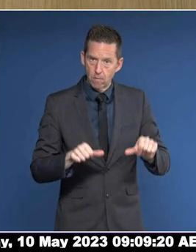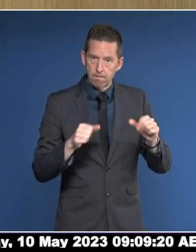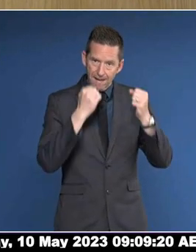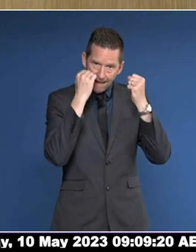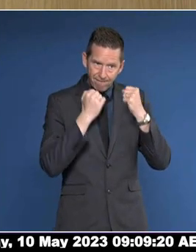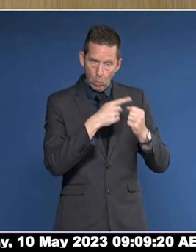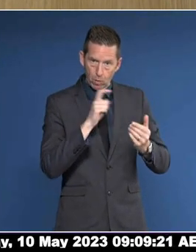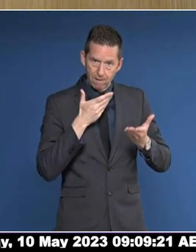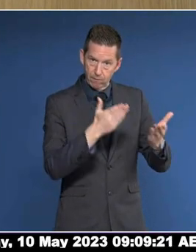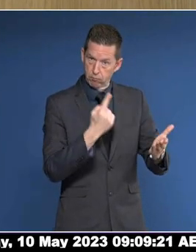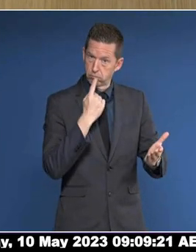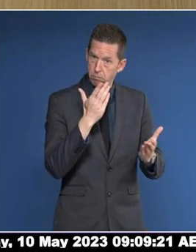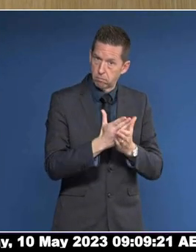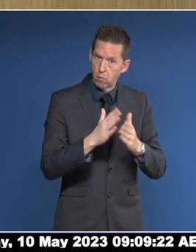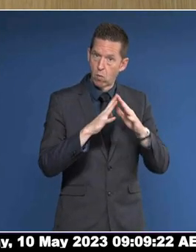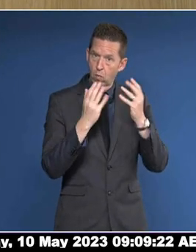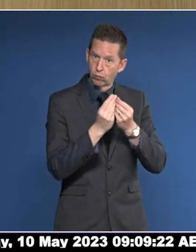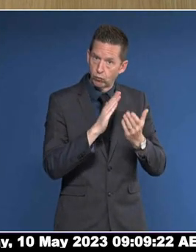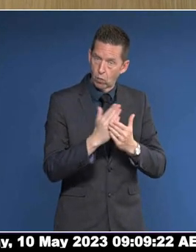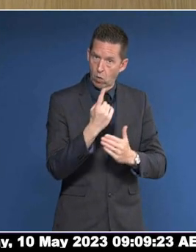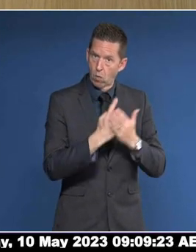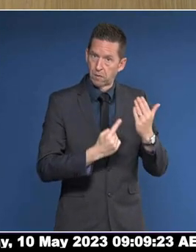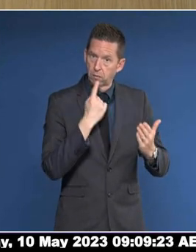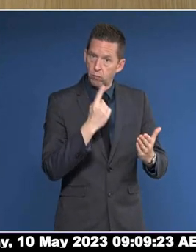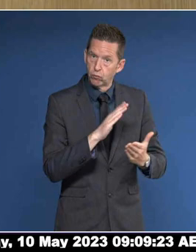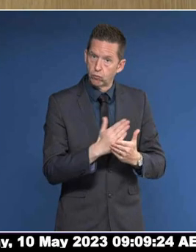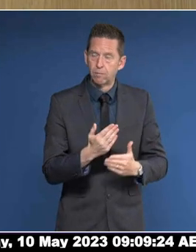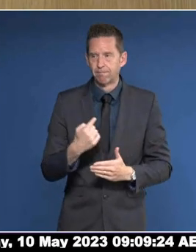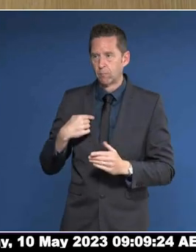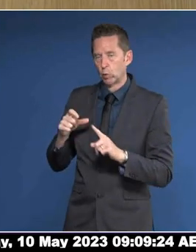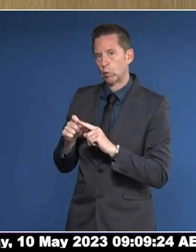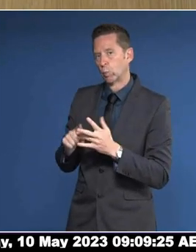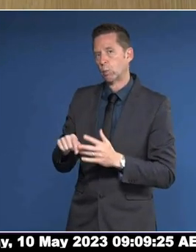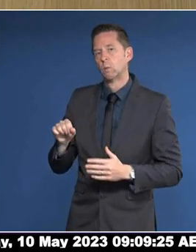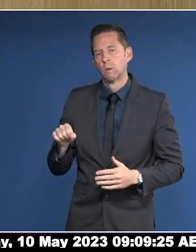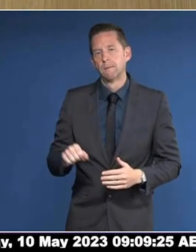will be the truth, the whole truth and nothing but the truth? I do. COMMISSIONER McEWIN: Thank you.